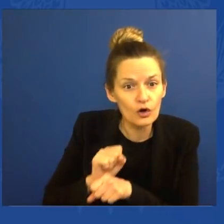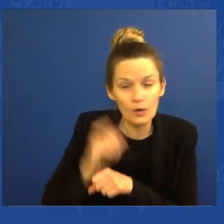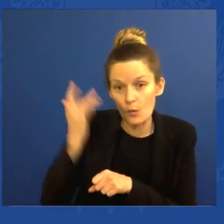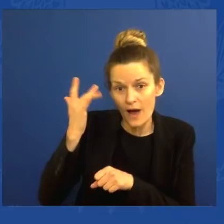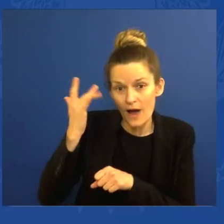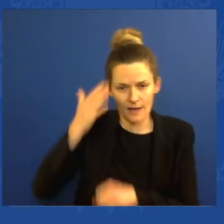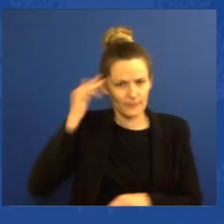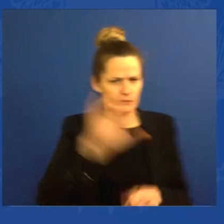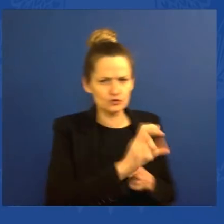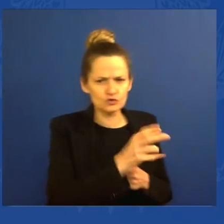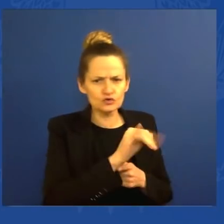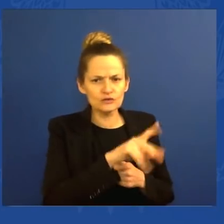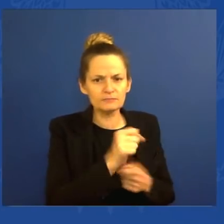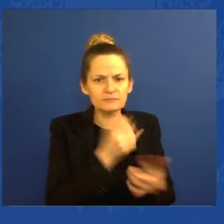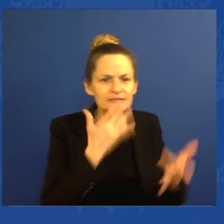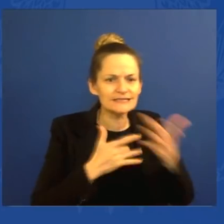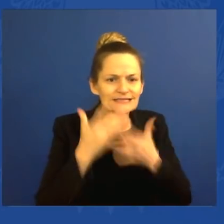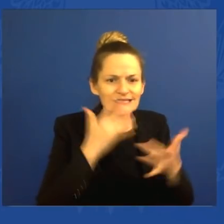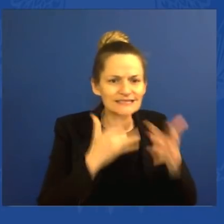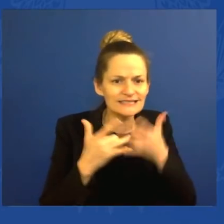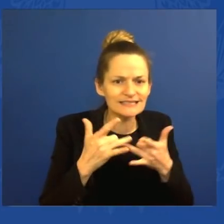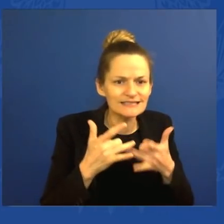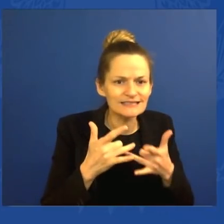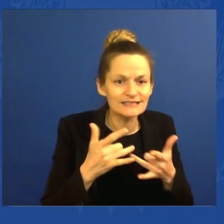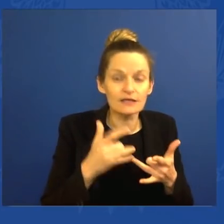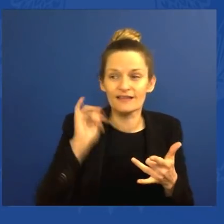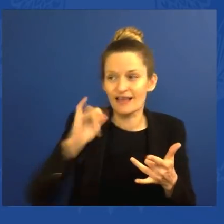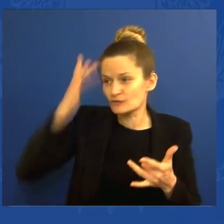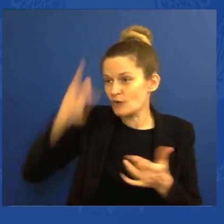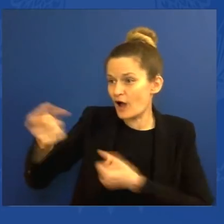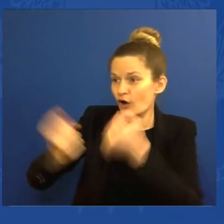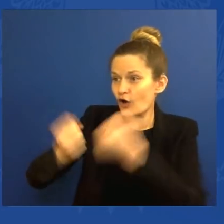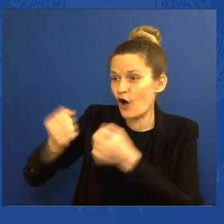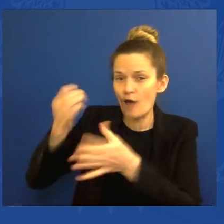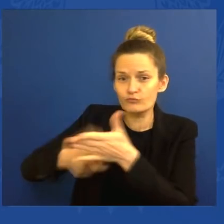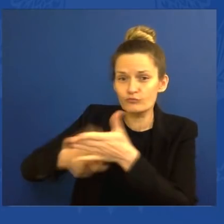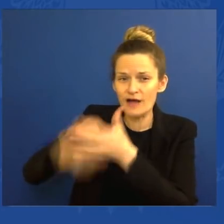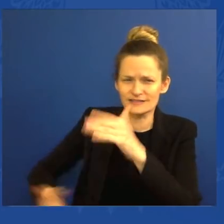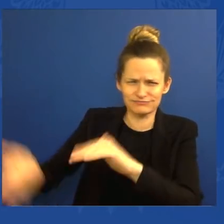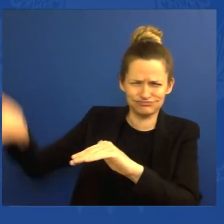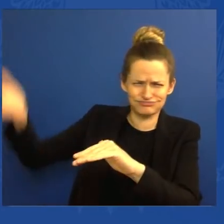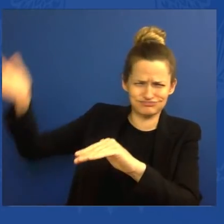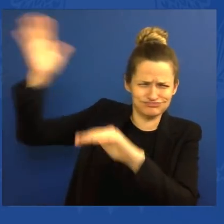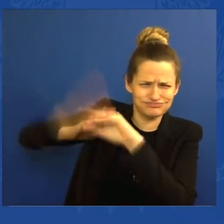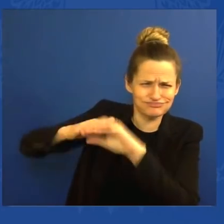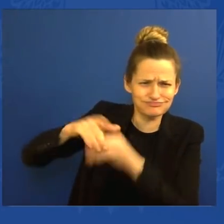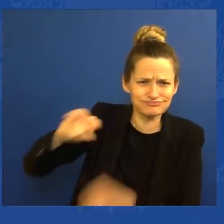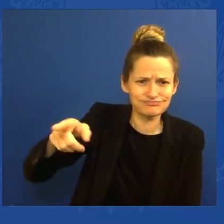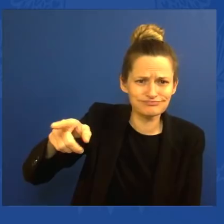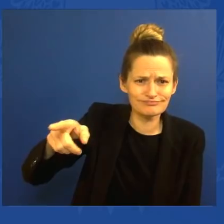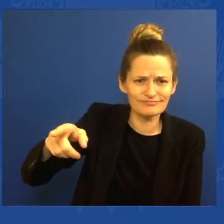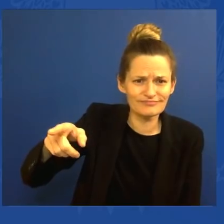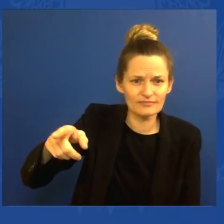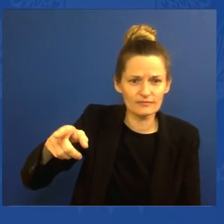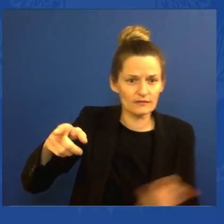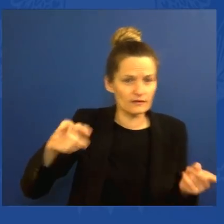And increasing this manufacturing here at home will reduce supply chain delays in transportation,